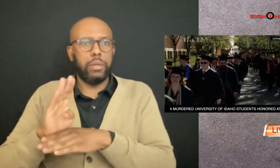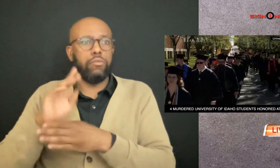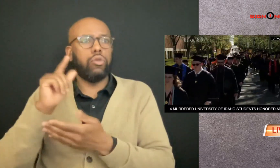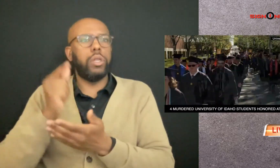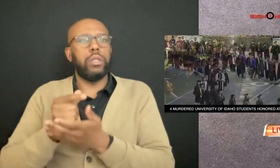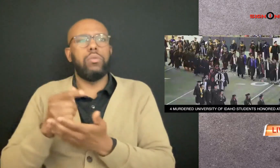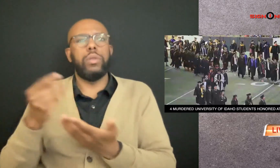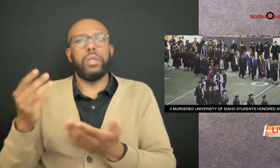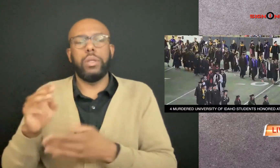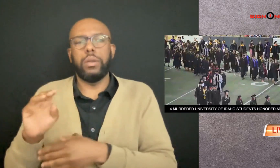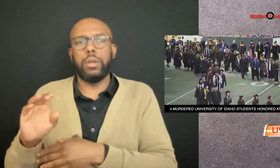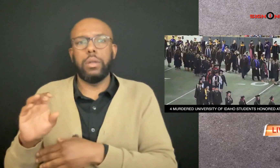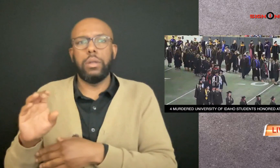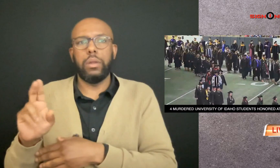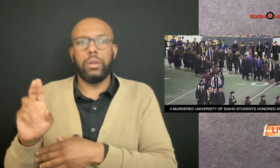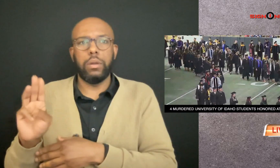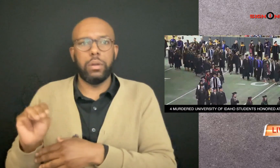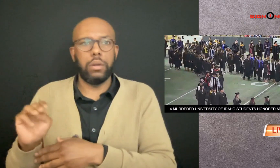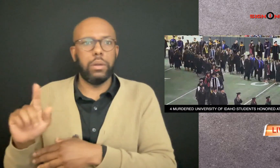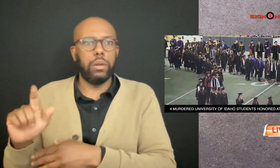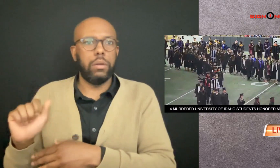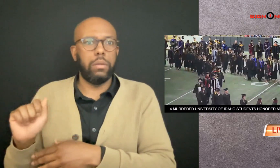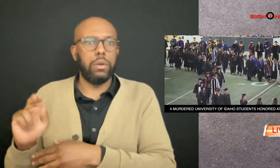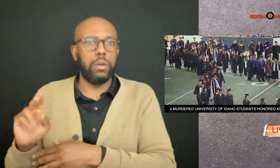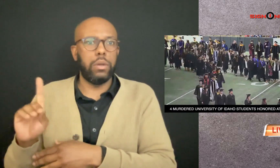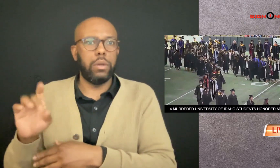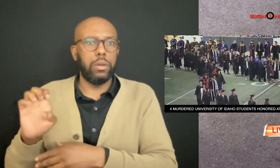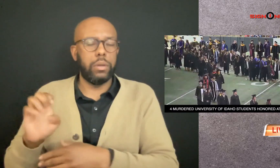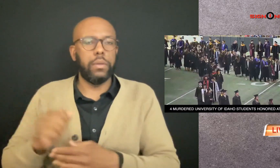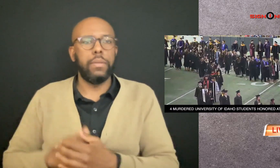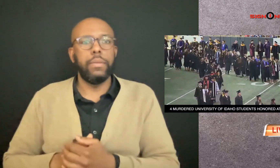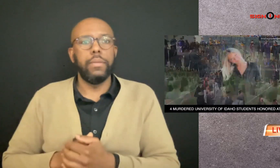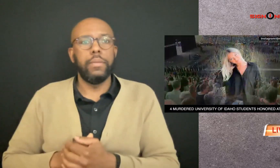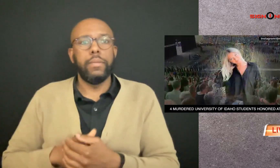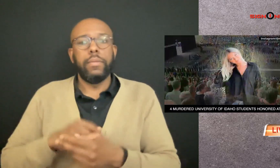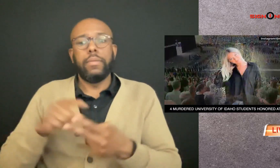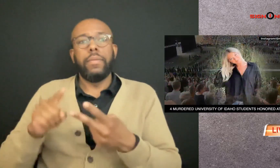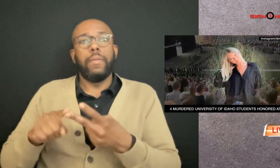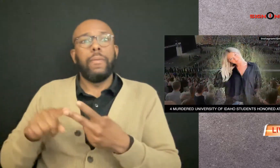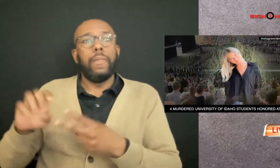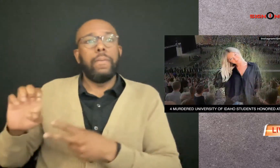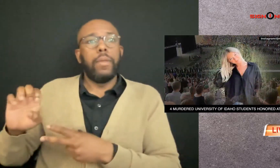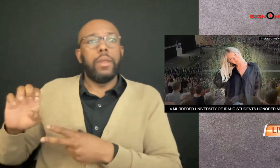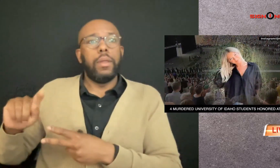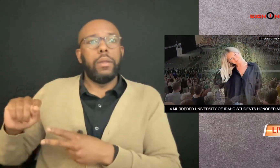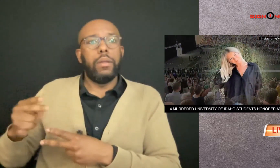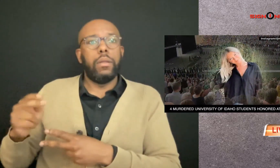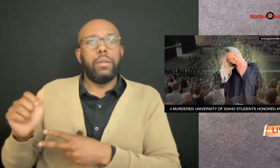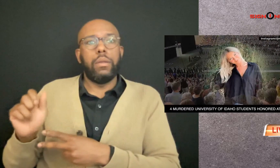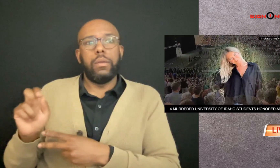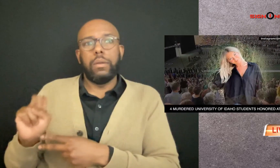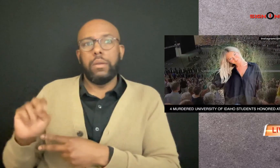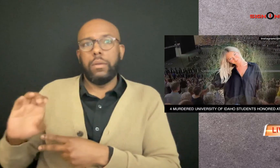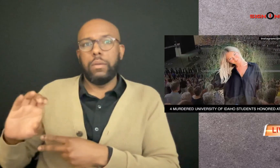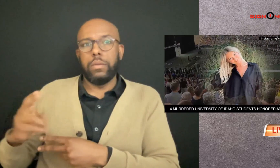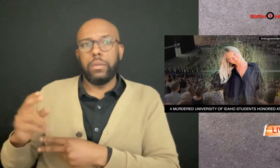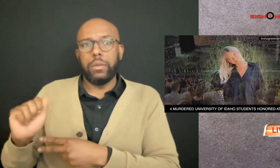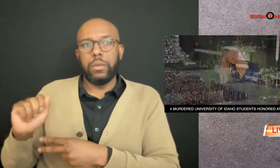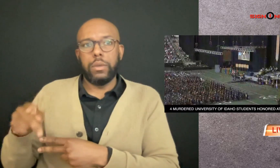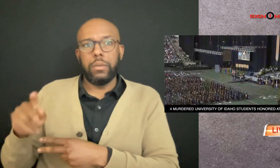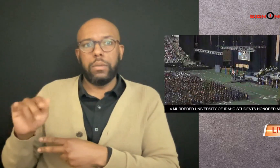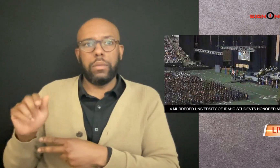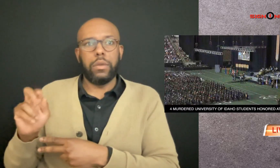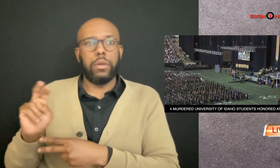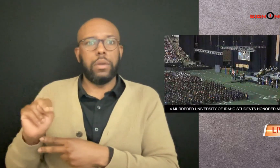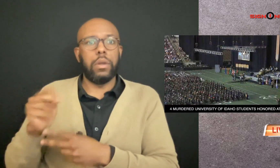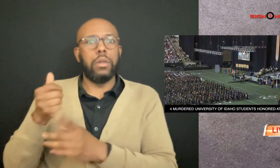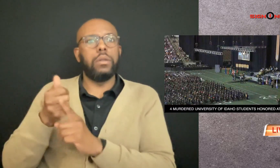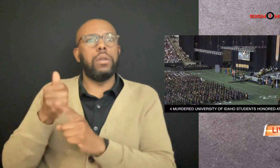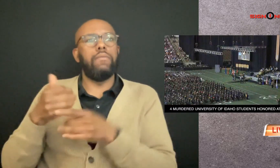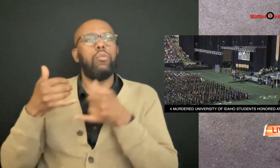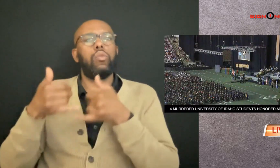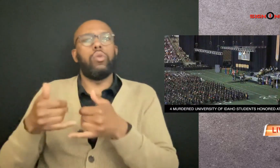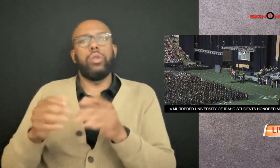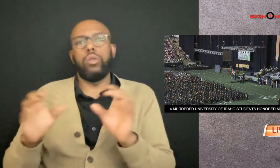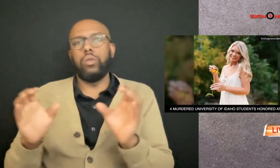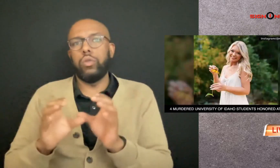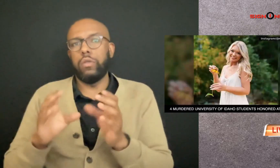in business graduating cum laude Ethan Chapin was awarded a certificate in